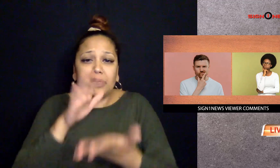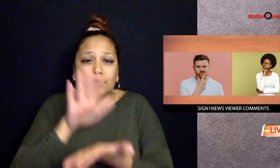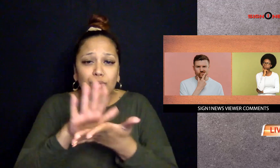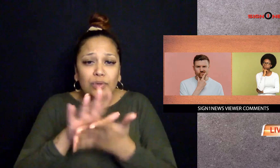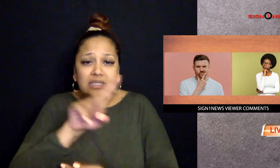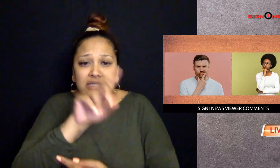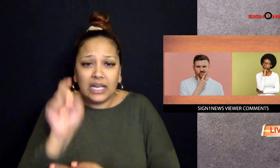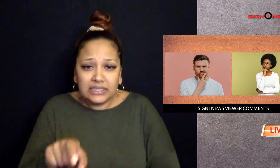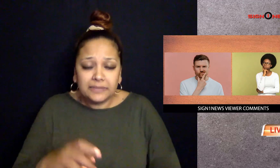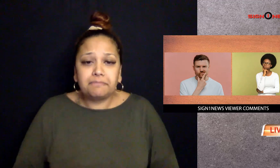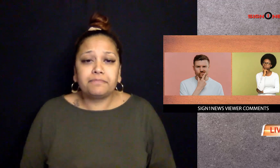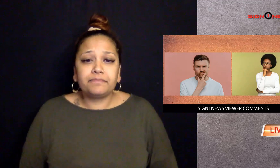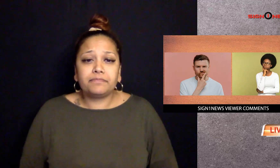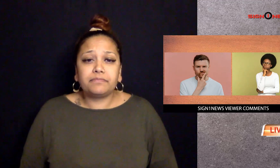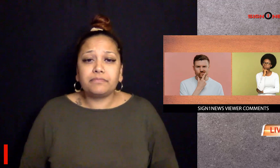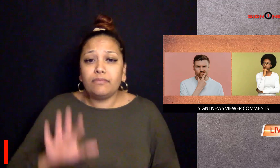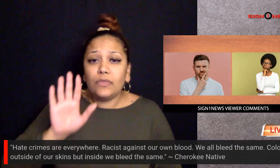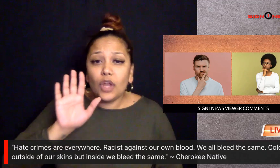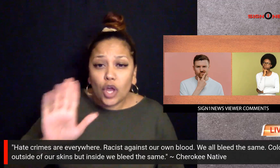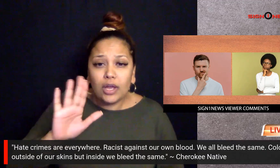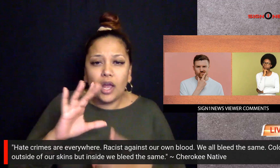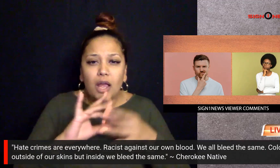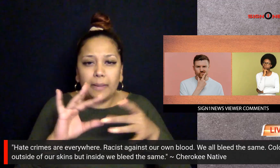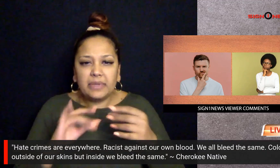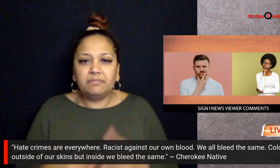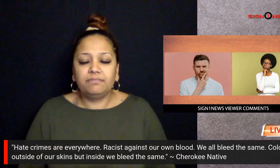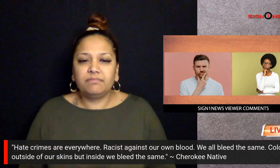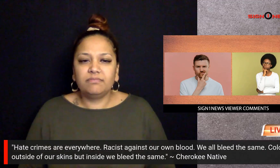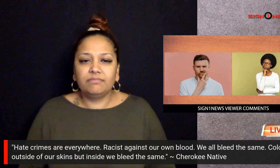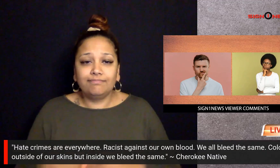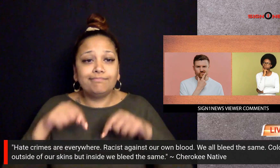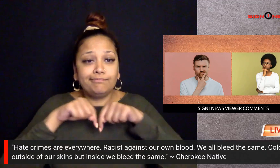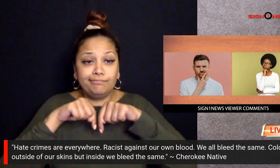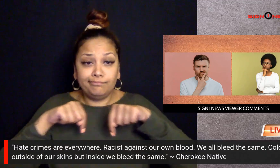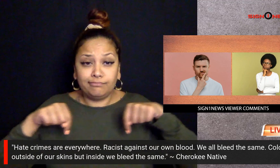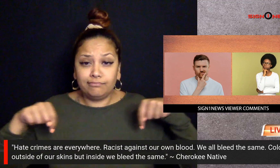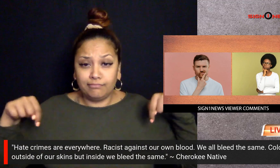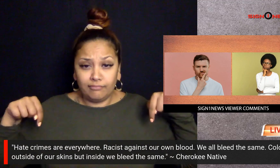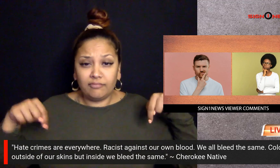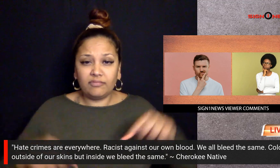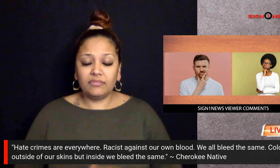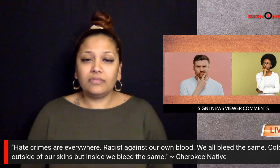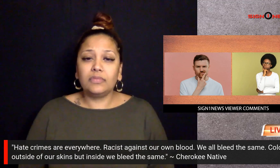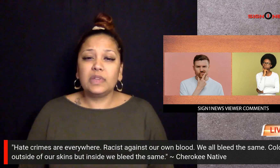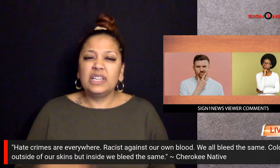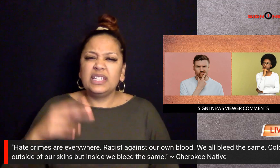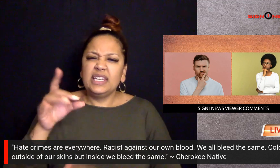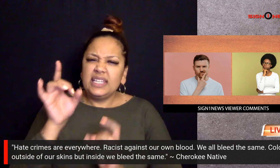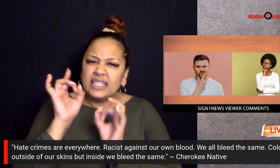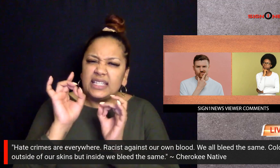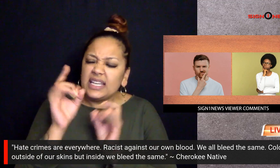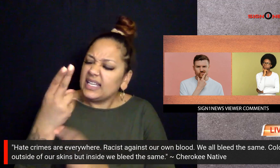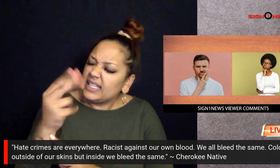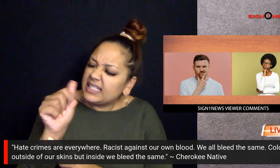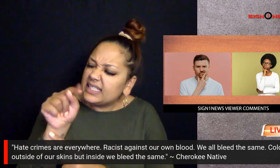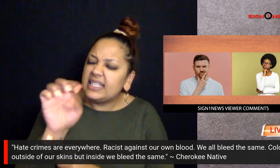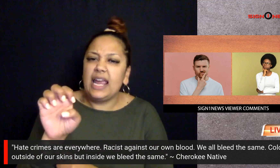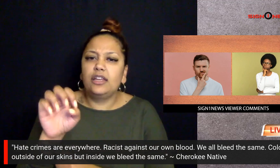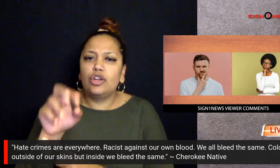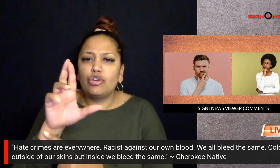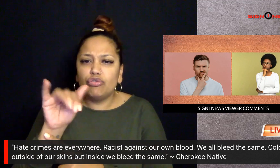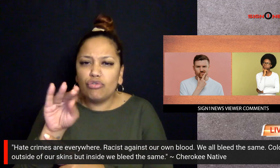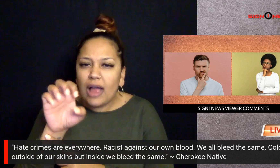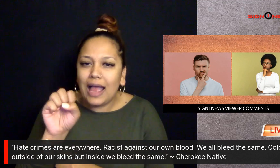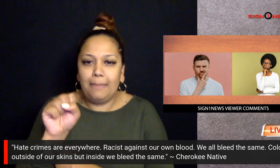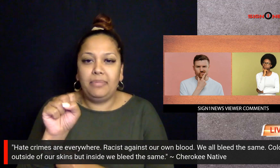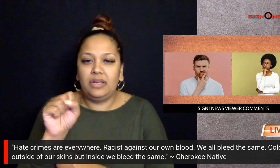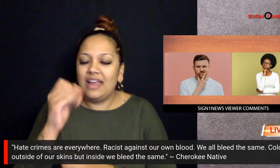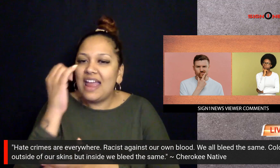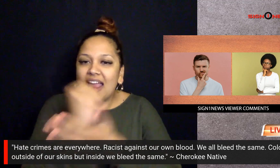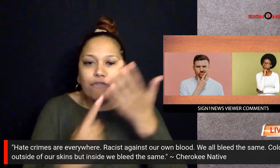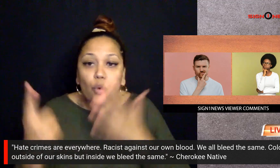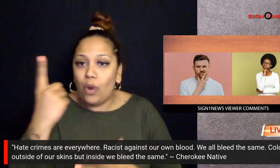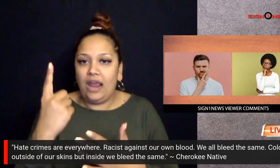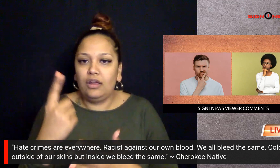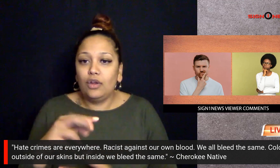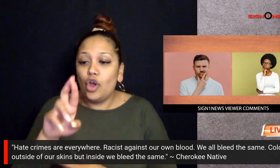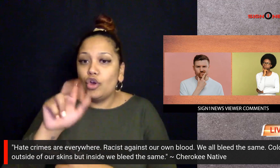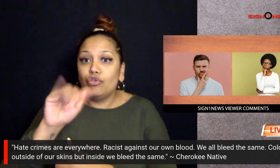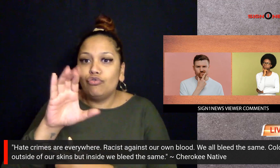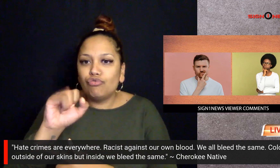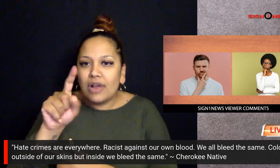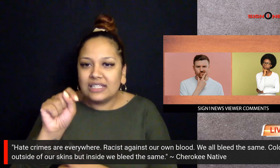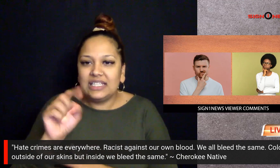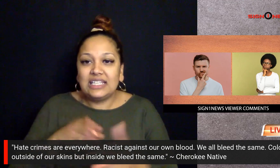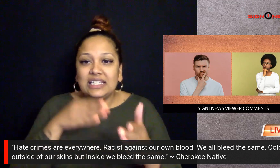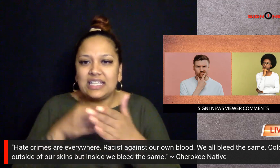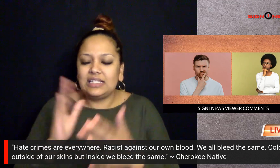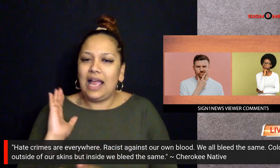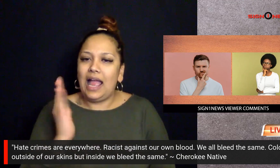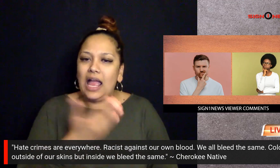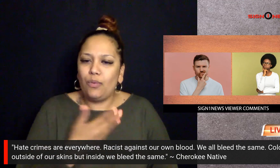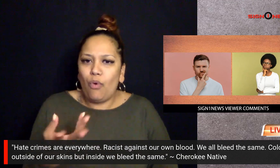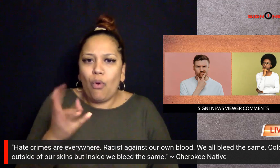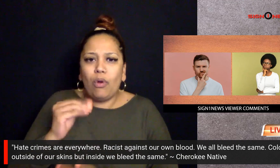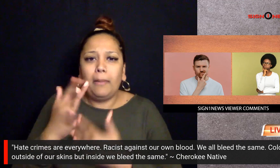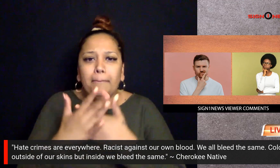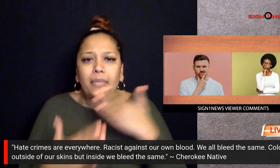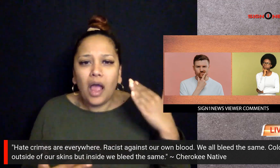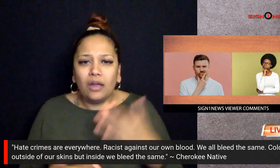shooting at an elementary school in Texas Cherokee native says hate crimes are everywhere